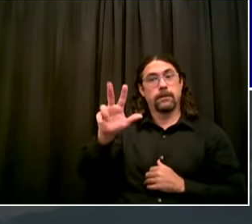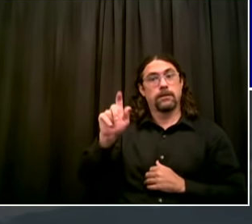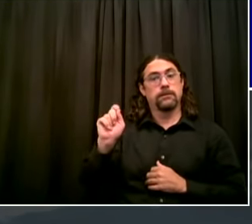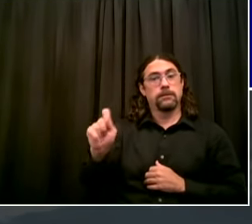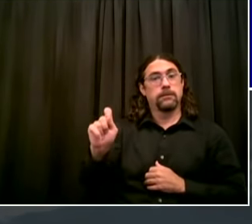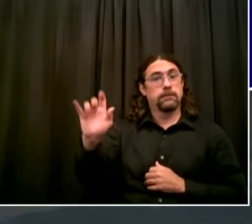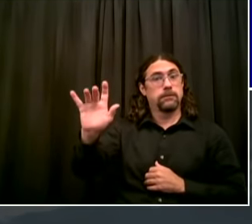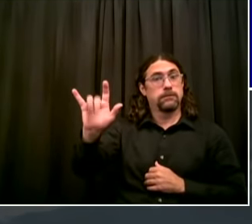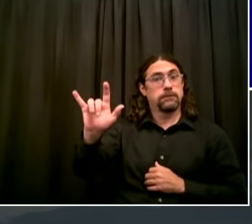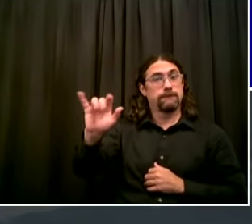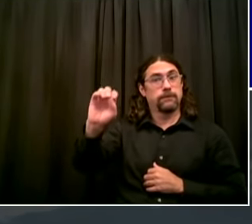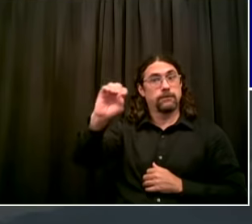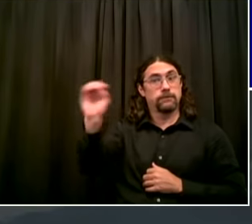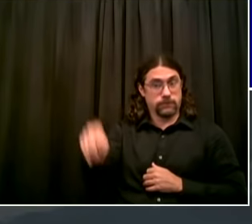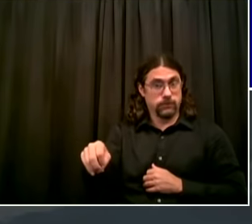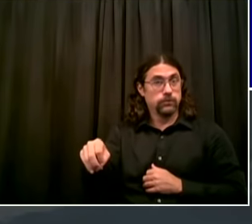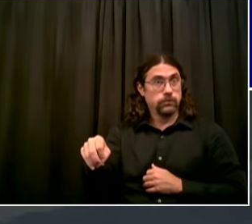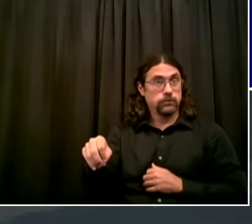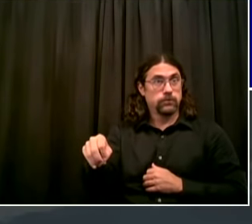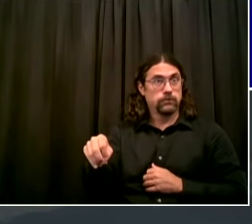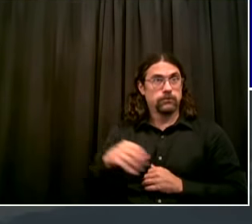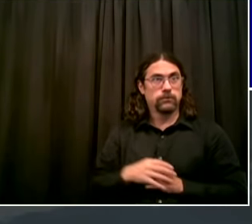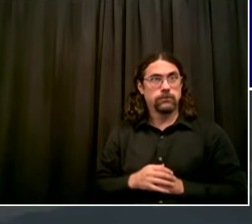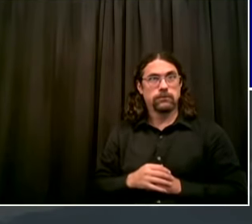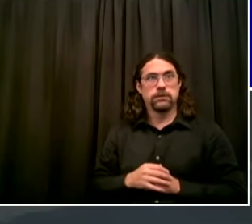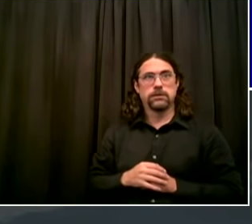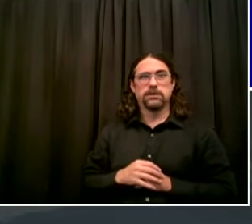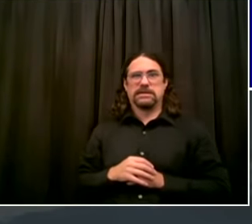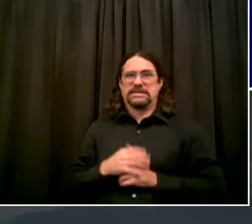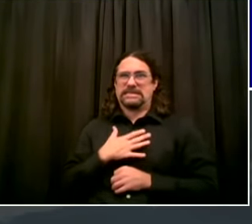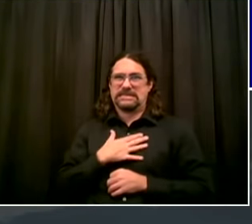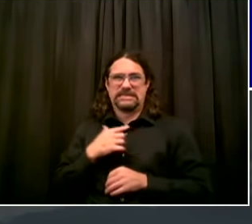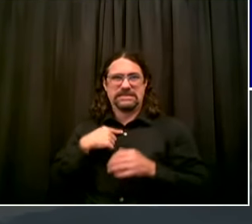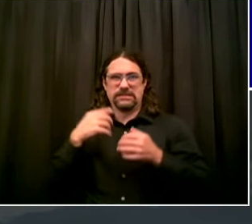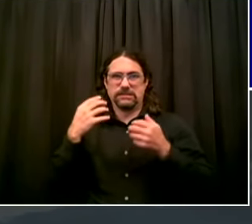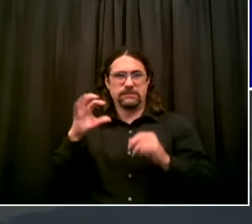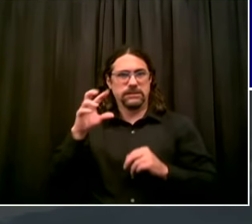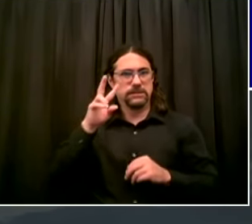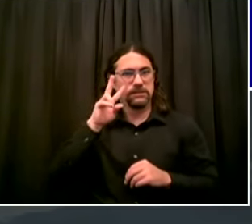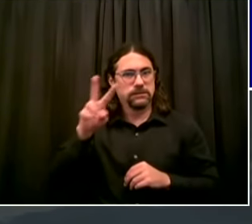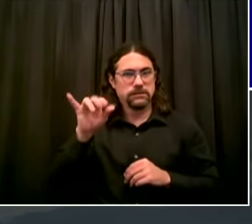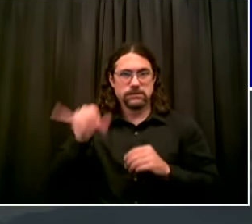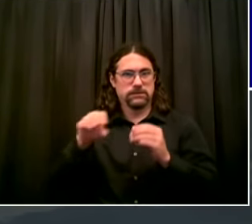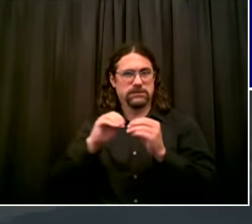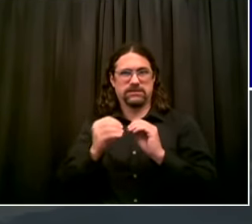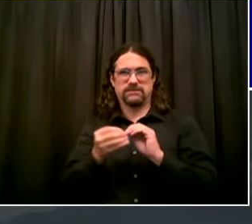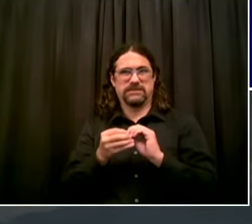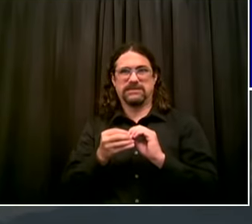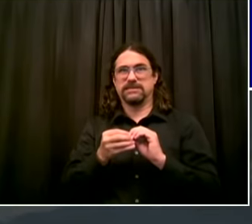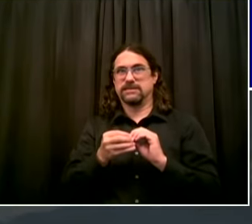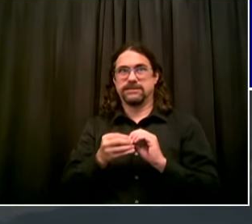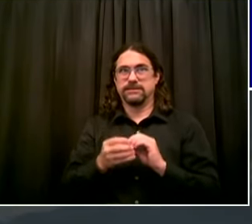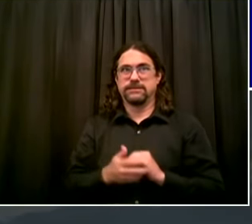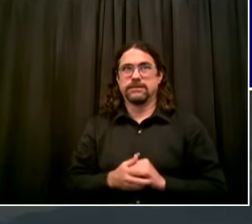TATH WAE RE DOI NGWELL IN THOSE. THE CENTRAL PROBLEM IS THE NINE ZIP CODES